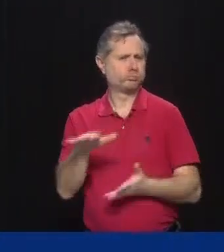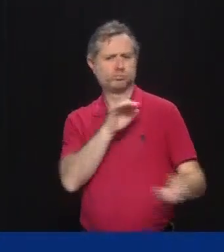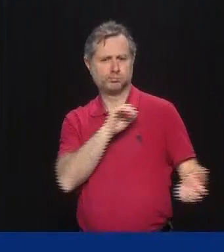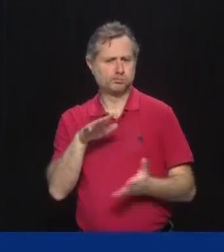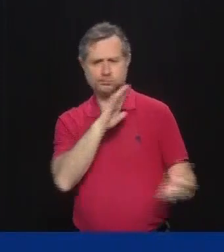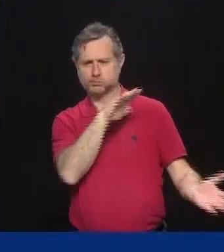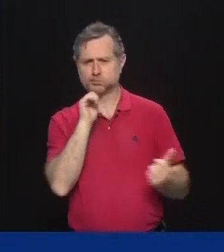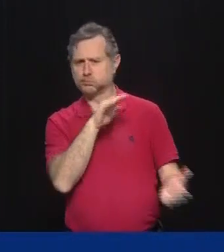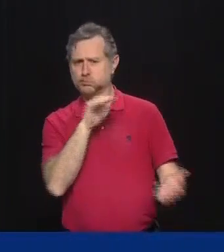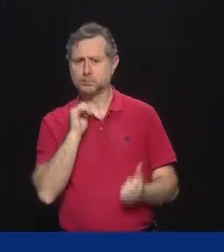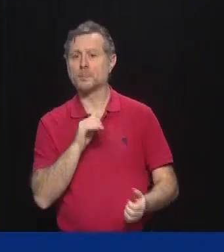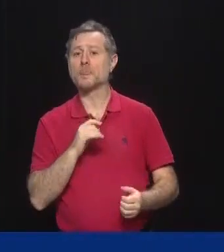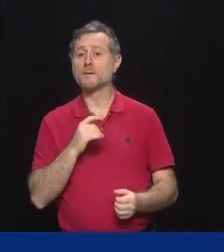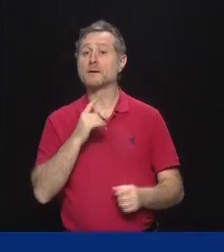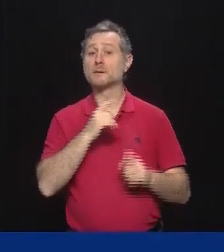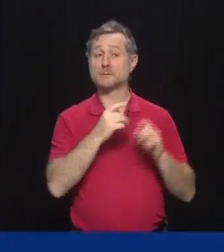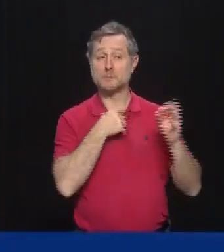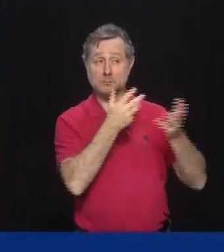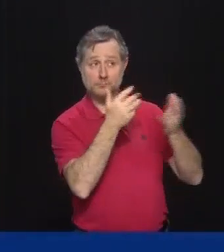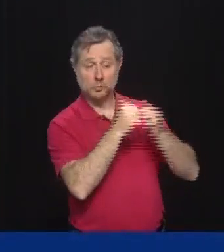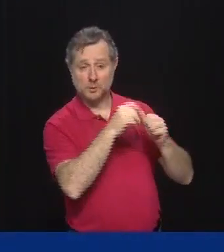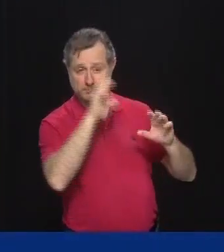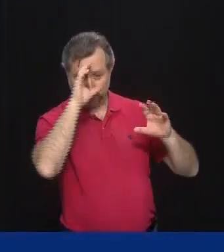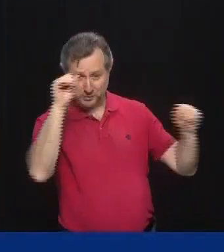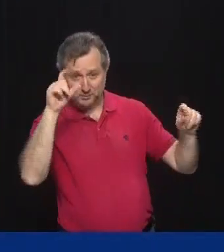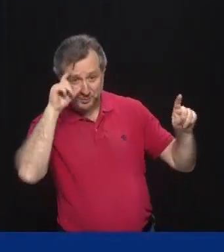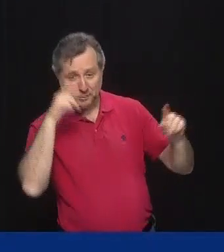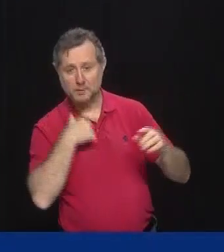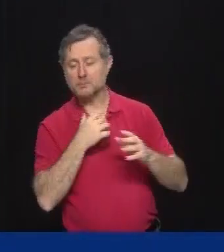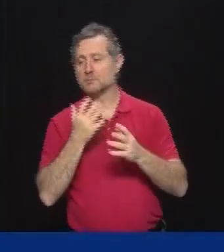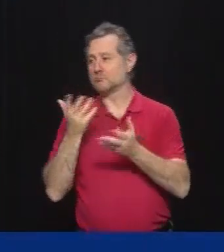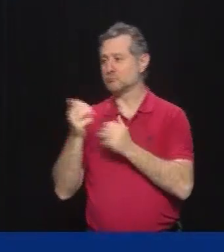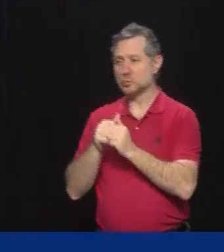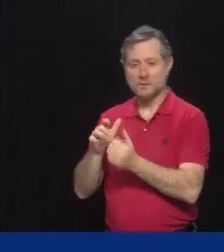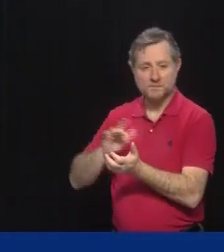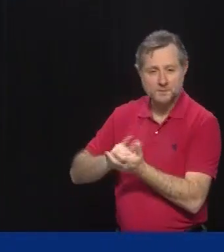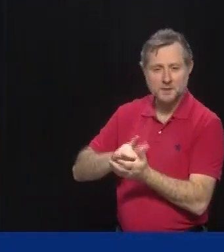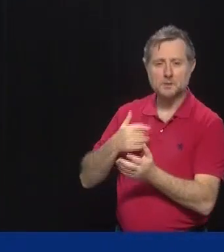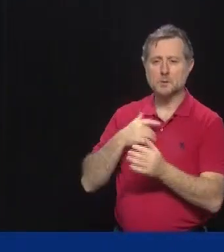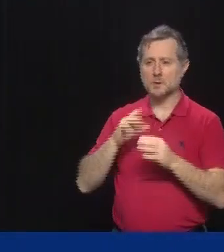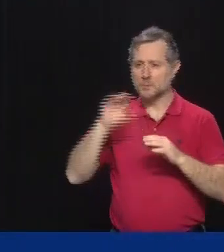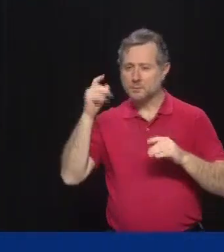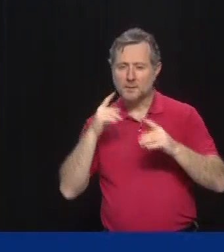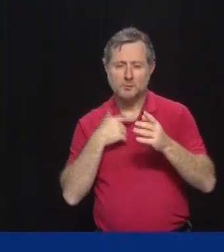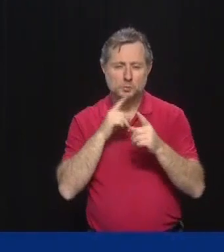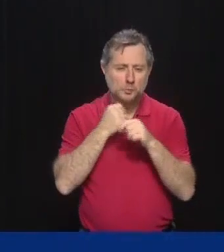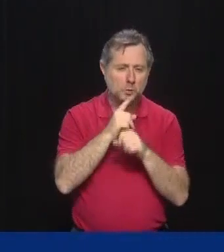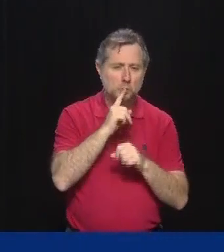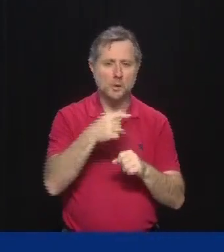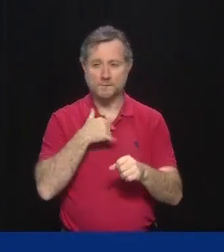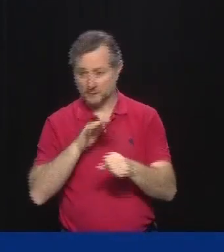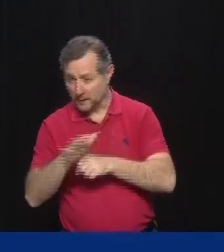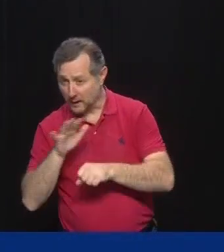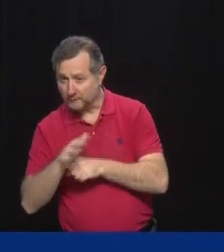THERE WILL BE ORDERS AVAILABLE THROUGHOUT. I'VE BEEN ASSURED -- I KEEP ASKING THIS QUESTION WHEN I'M TALKING TO THE WHITE HOUSE, TALKING TO PFIZER, WILL WE HAVE